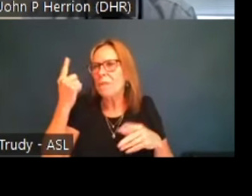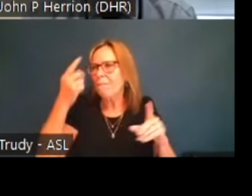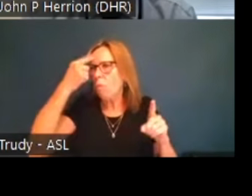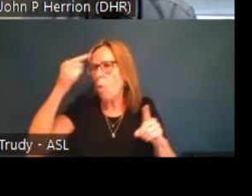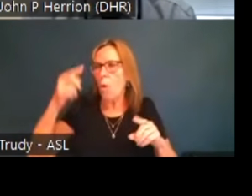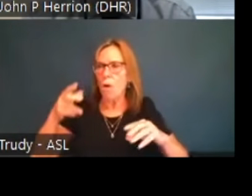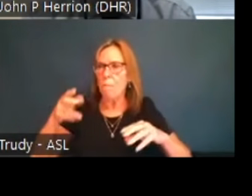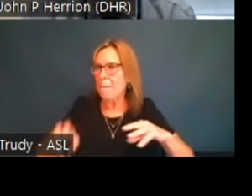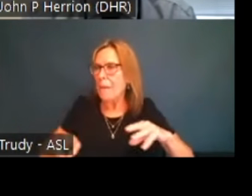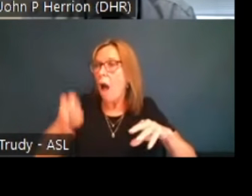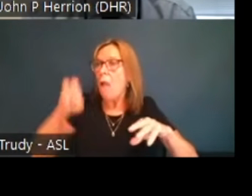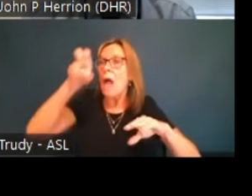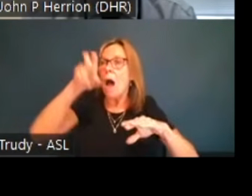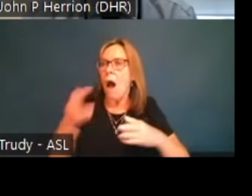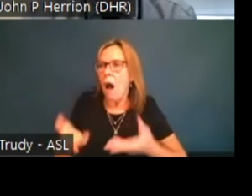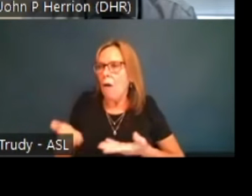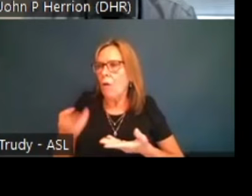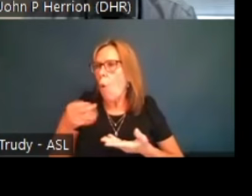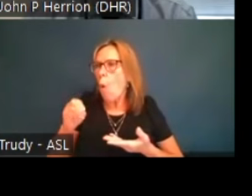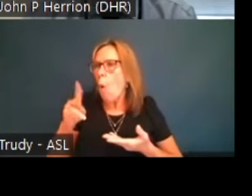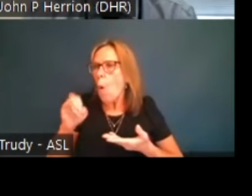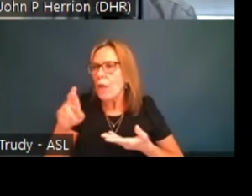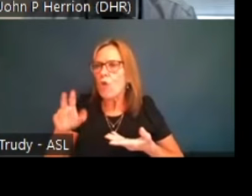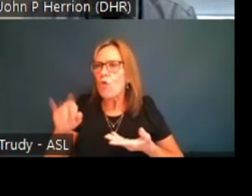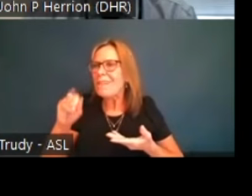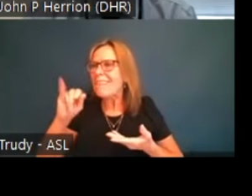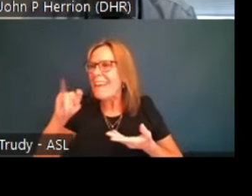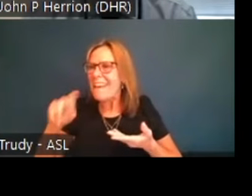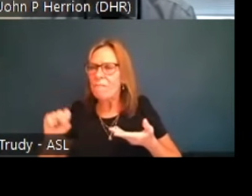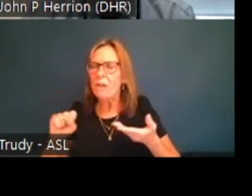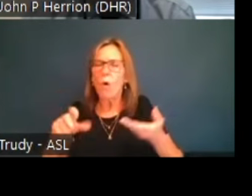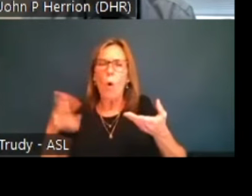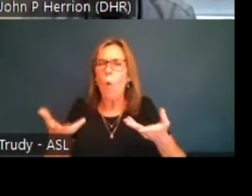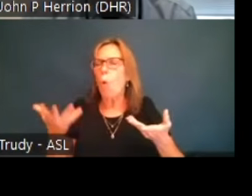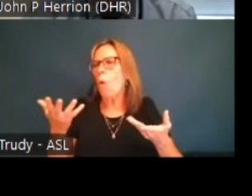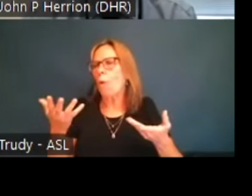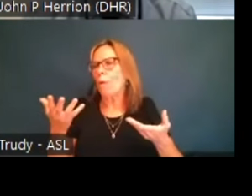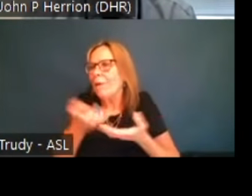not it's one of these lowering examination tables, if they can get on it and the medical care provider refuses to